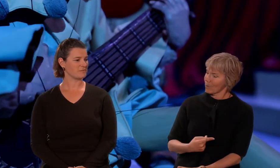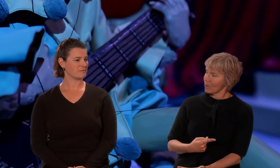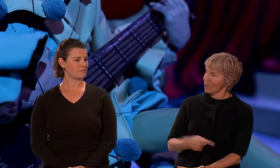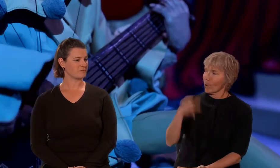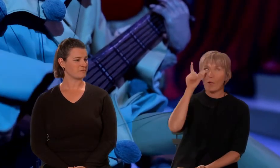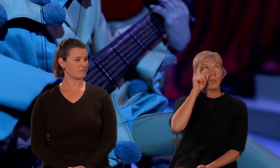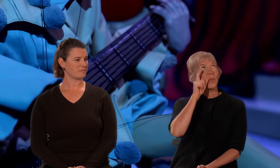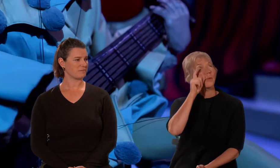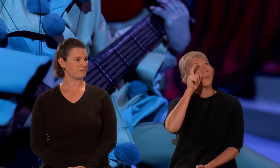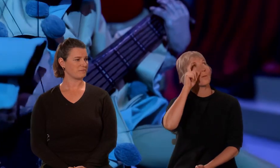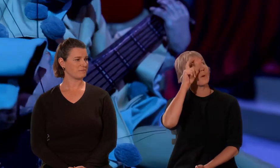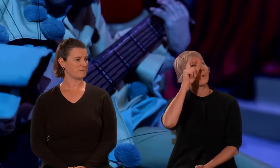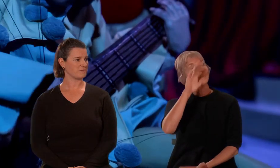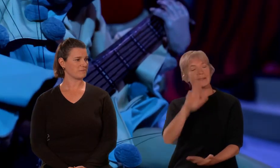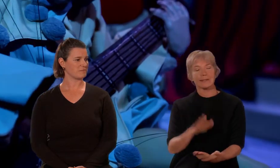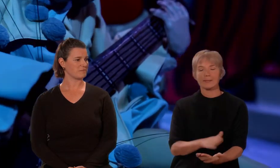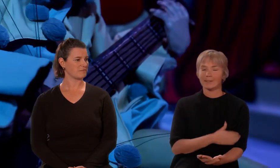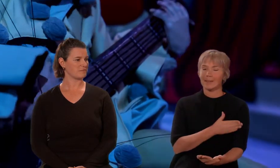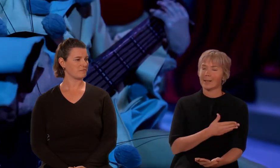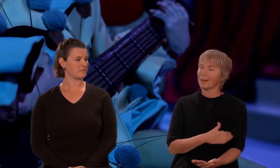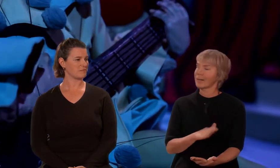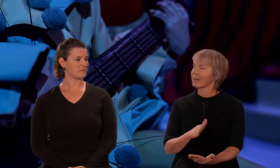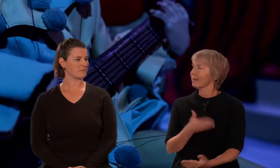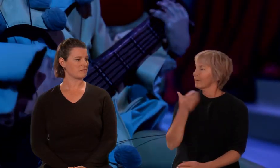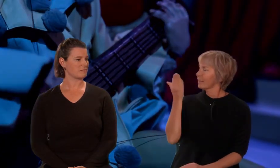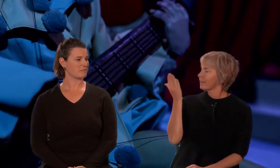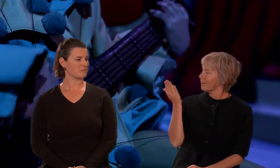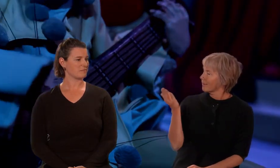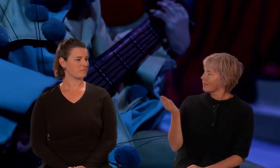The moon has a song for you